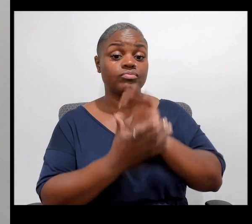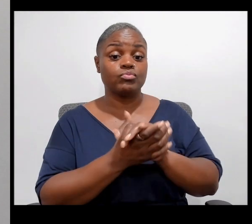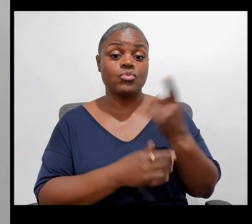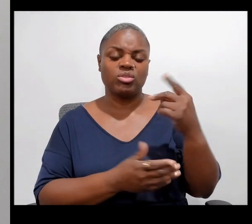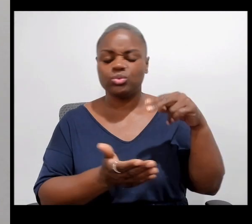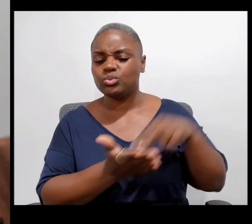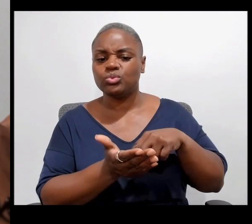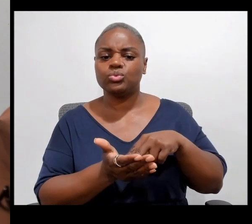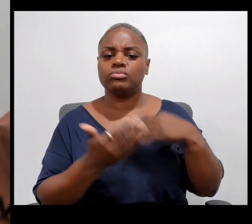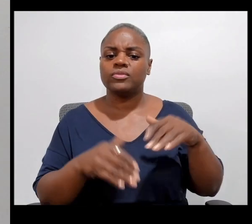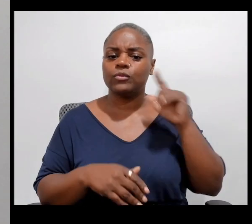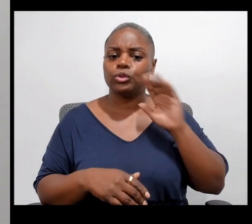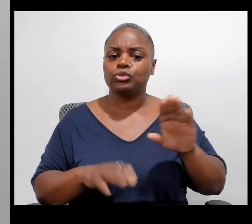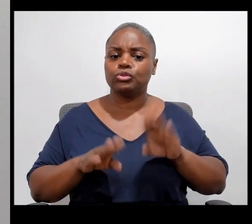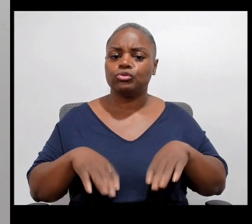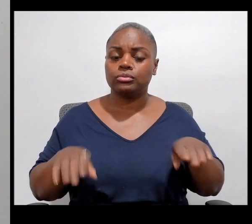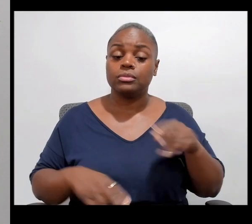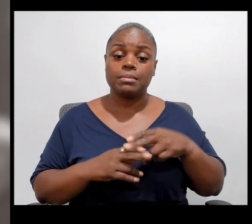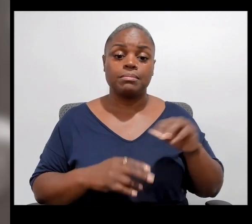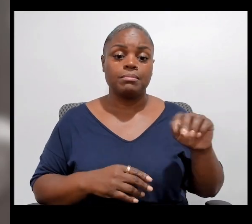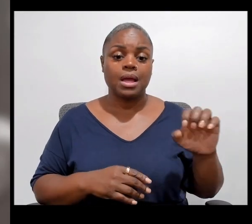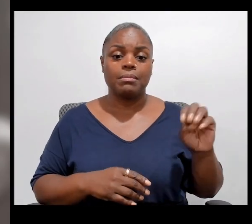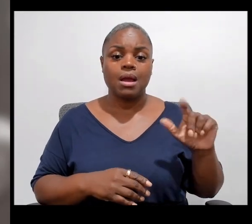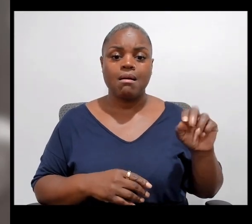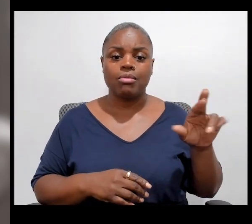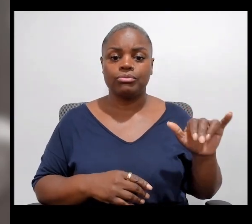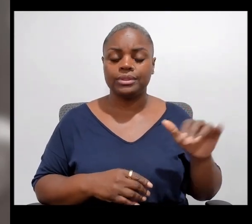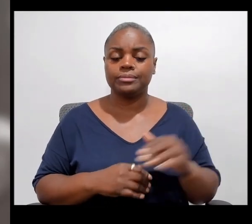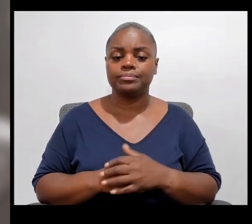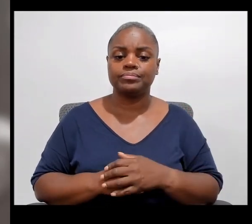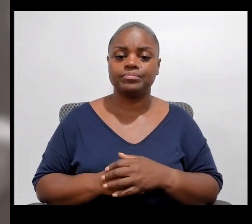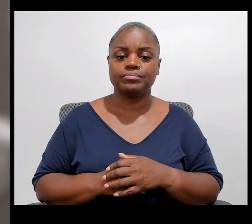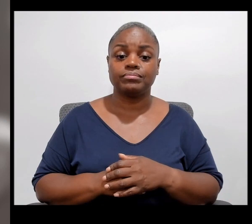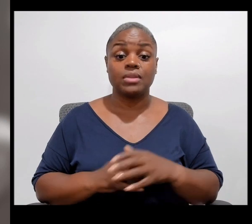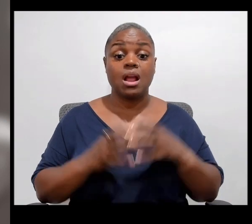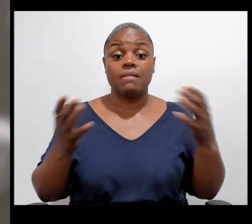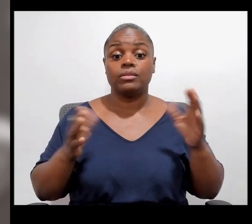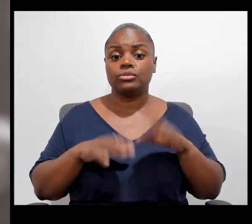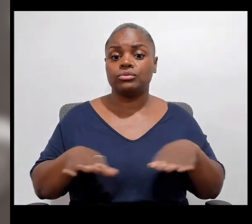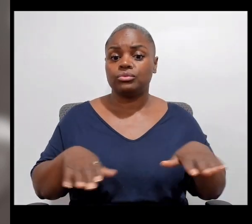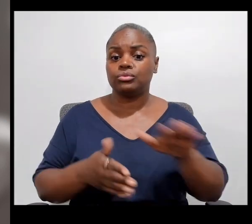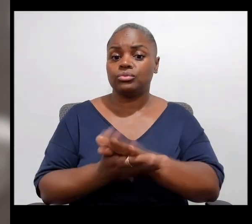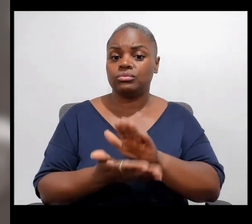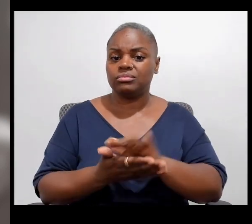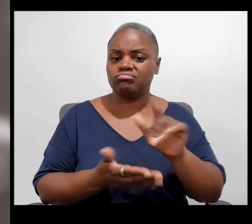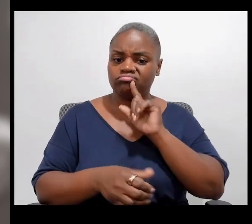but his wife was the one that stood up for her children, and Mae Mallory. A lot of these schools are like,